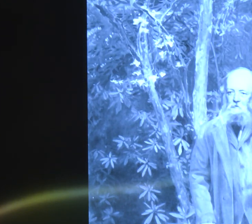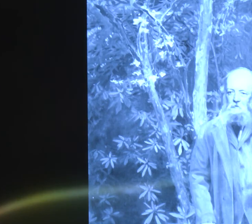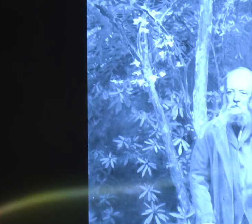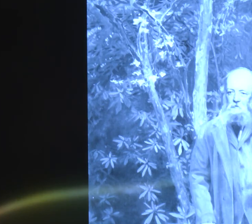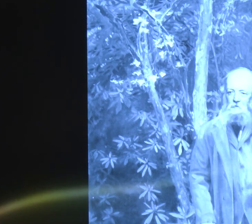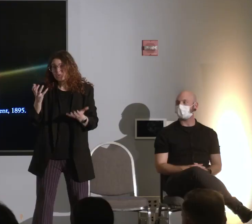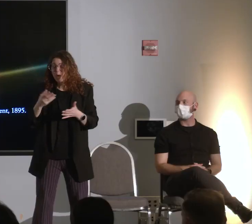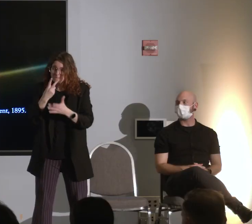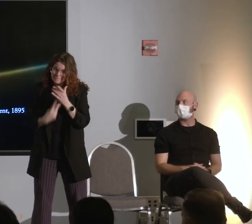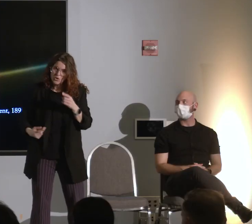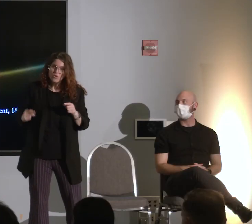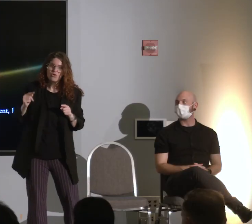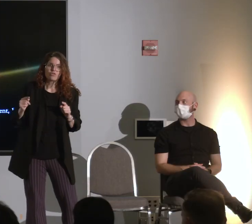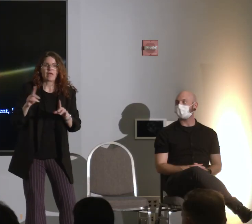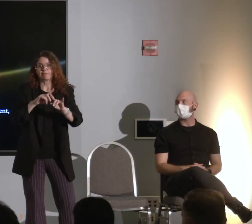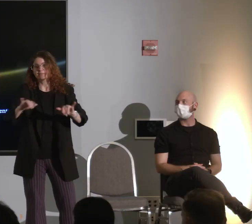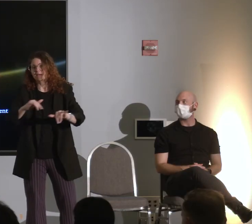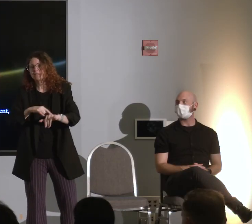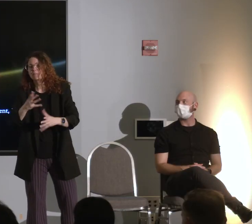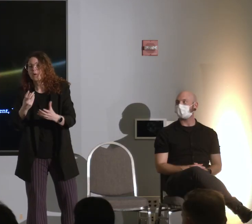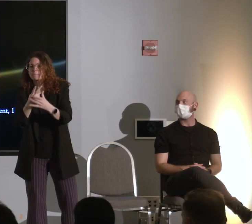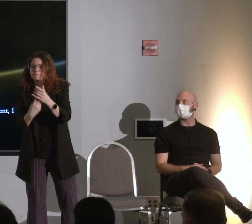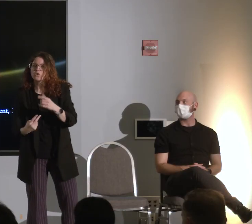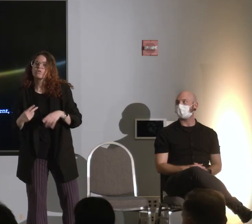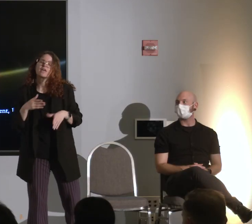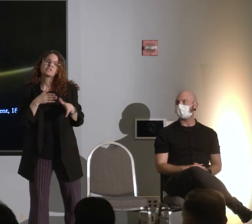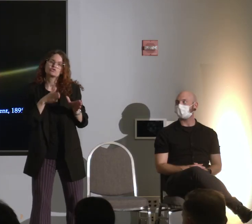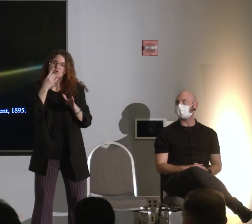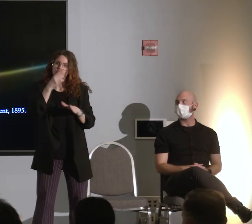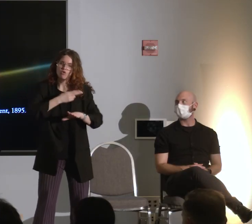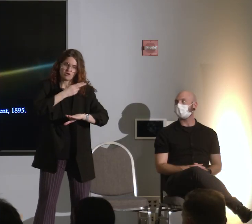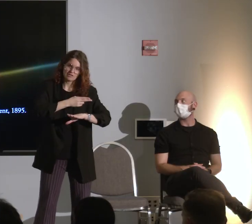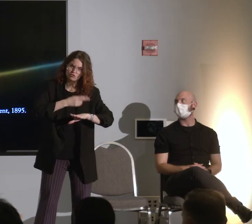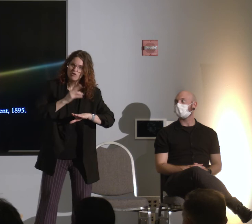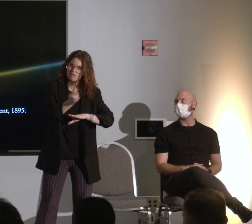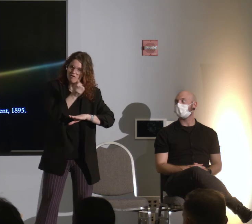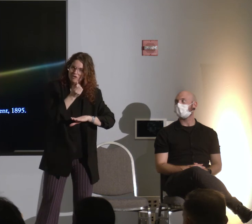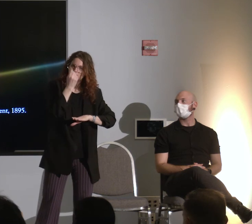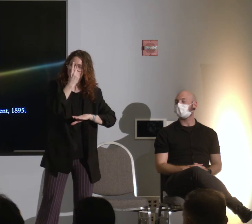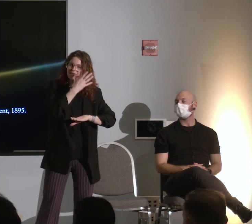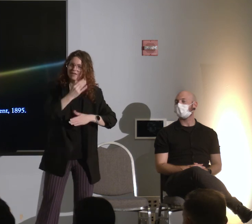be both at the same time a source of kind of historic understanding and appreciation of the good work of